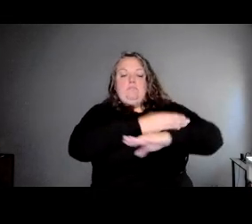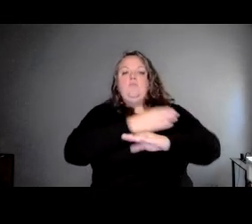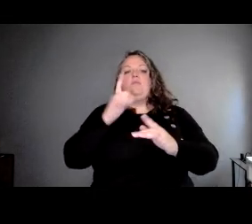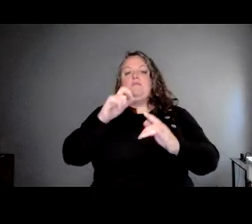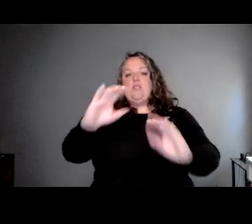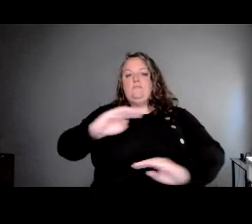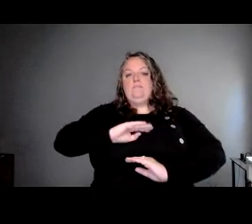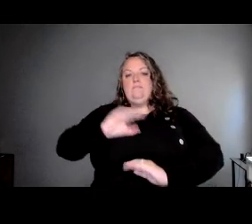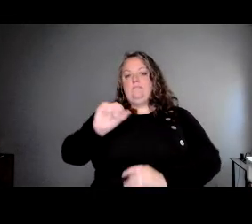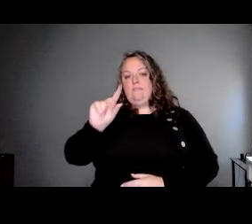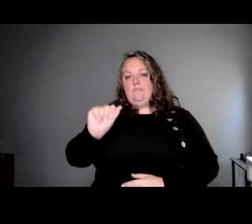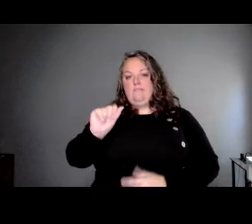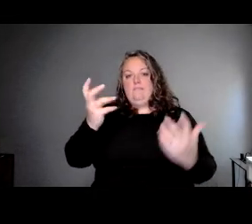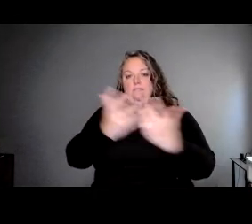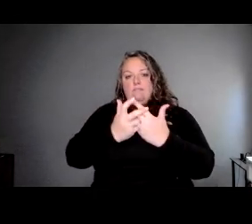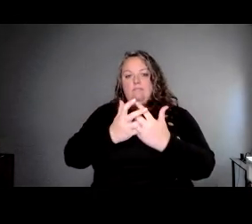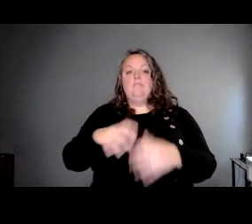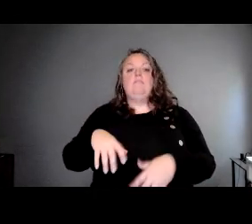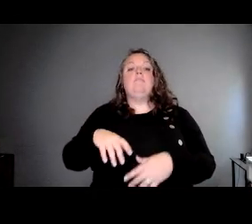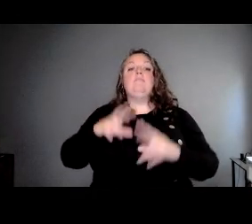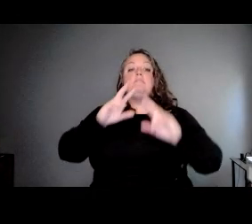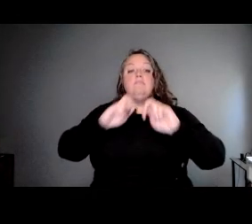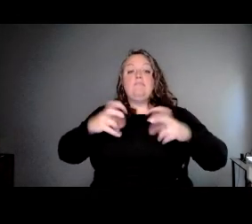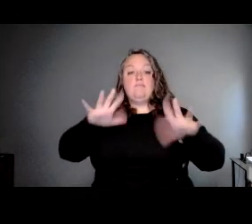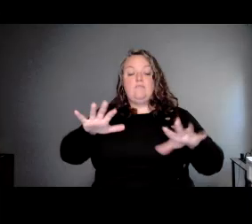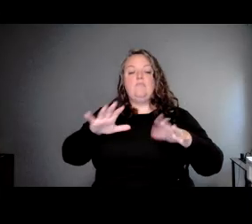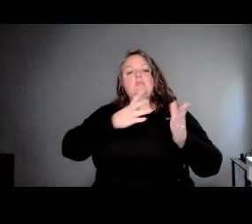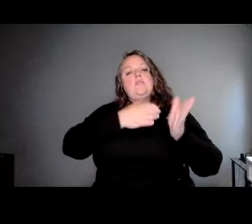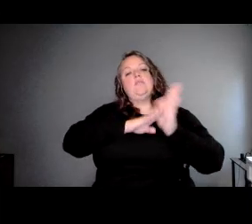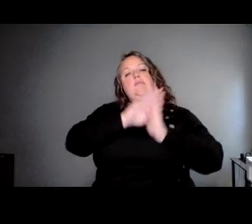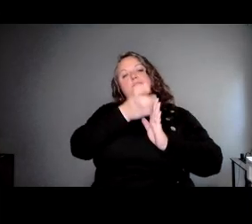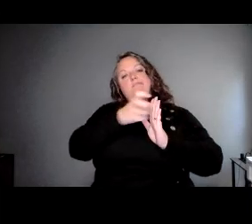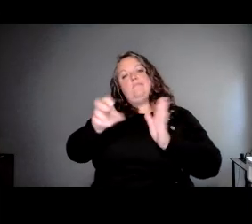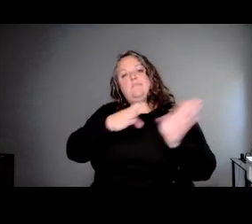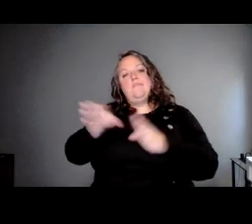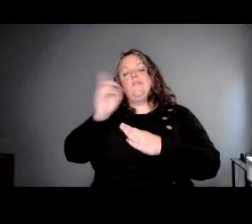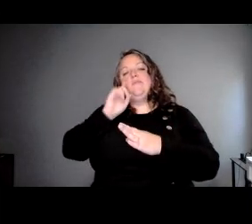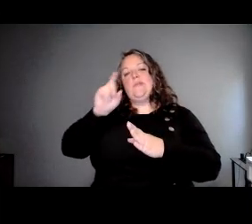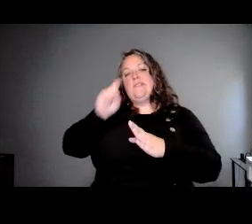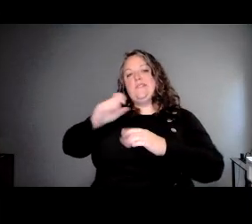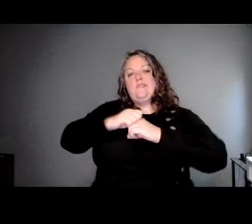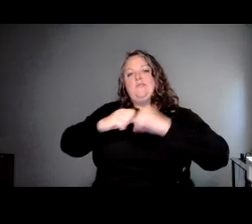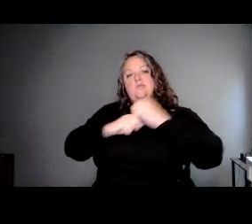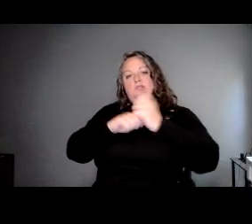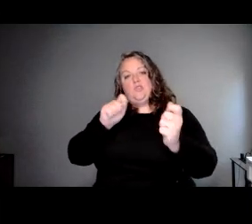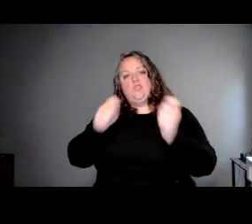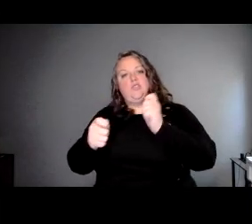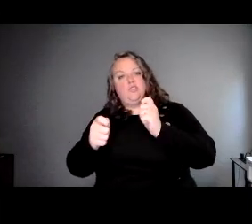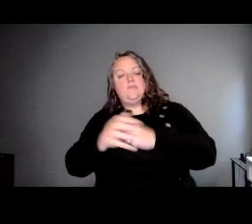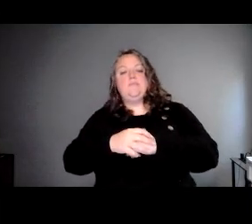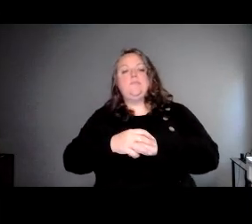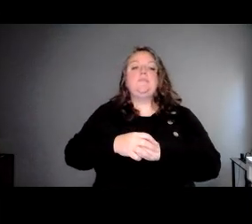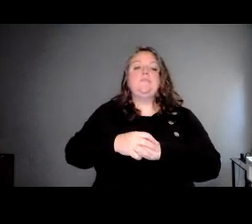evaluation, entities can develop a transition plan for necessary structural changes. Collaboration...